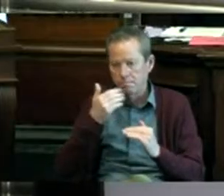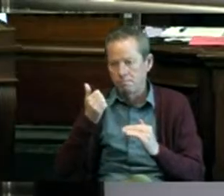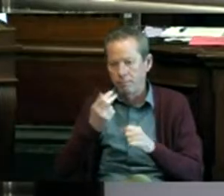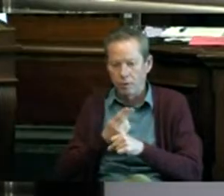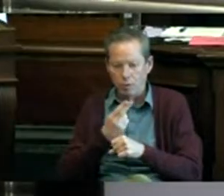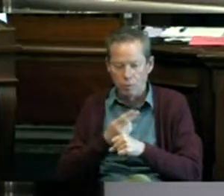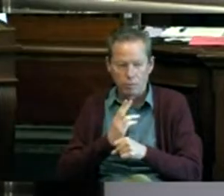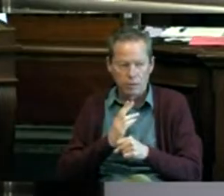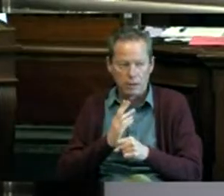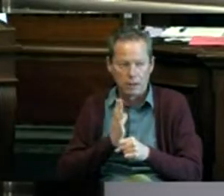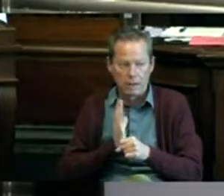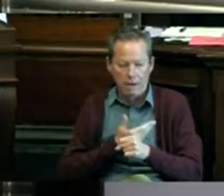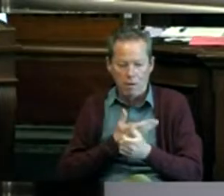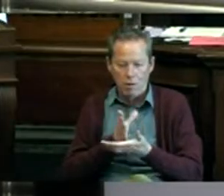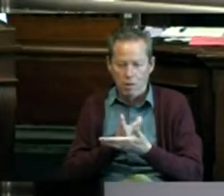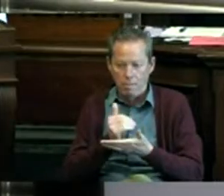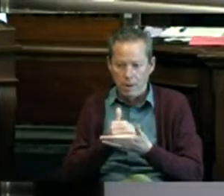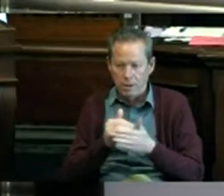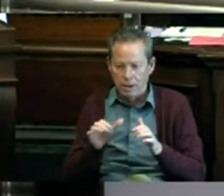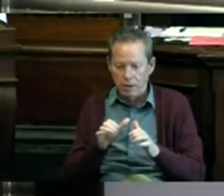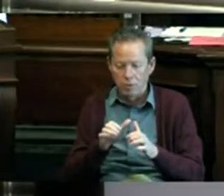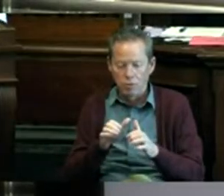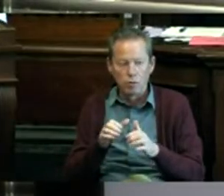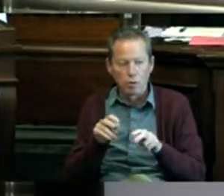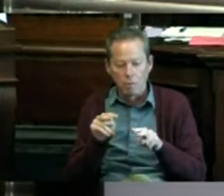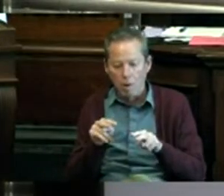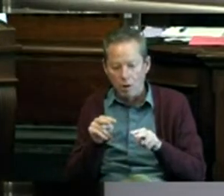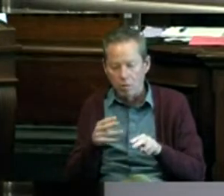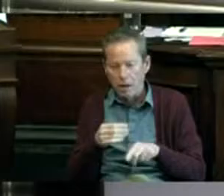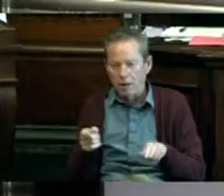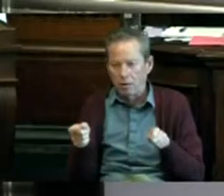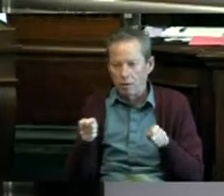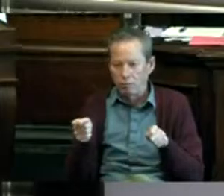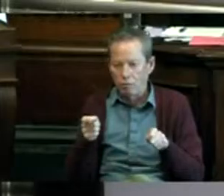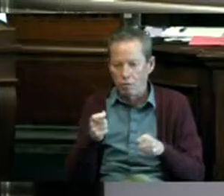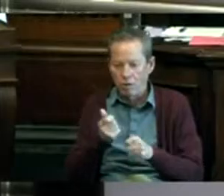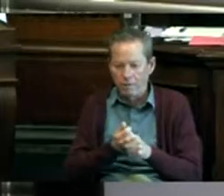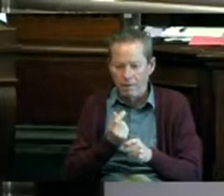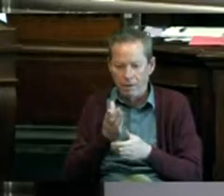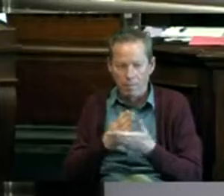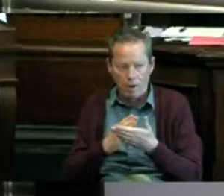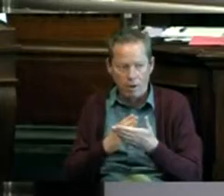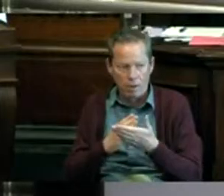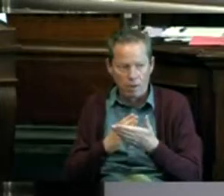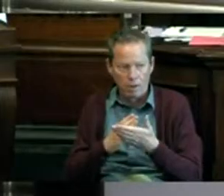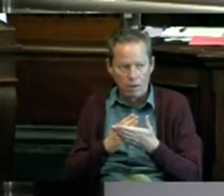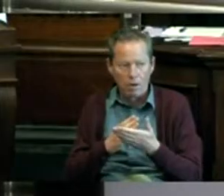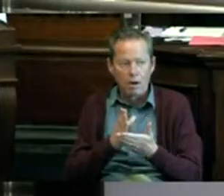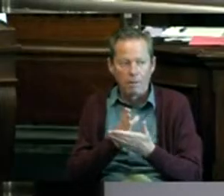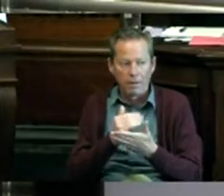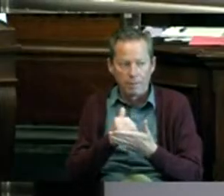finding ways to optimize the use